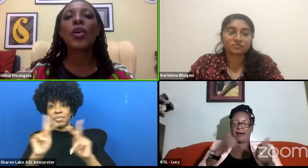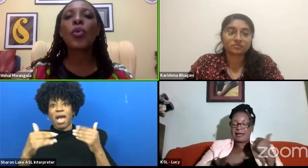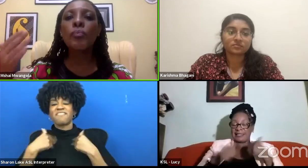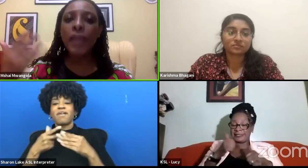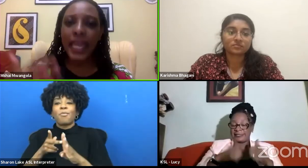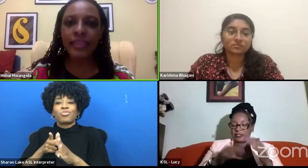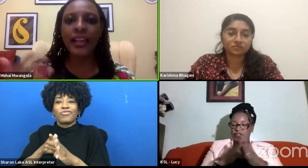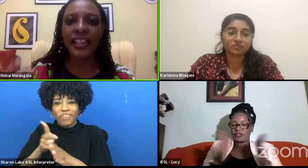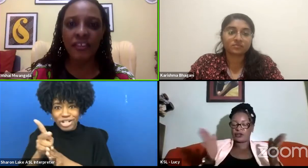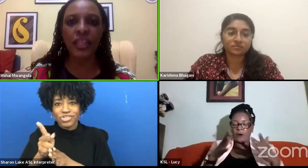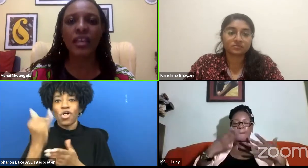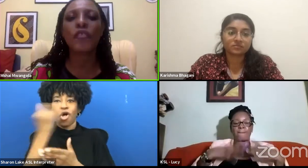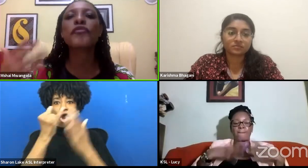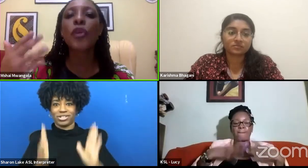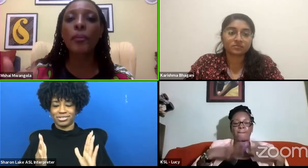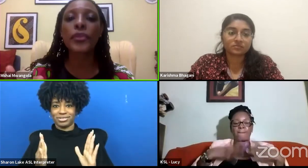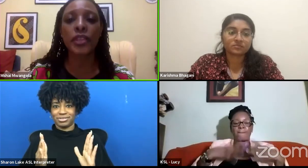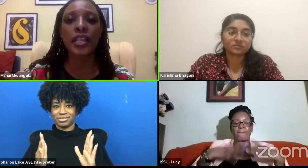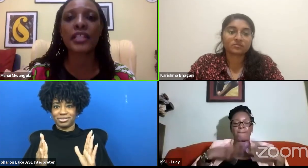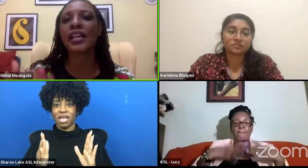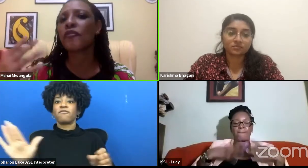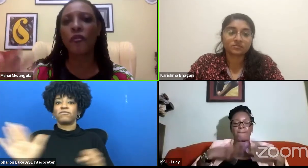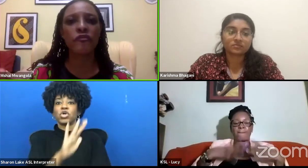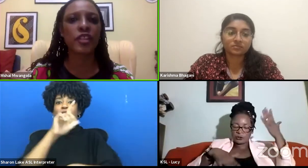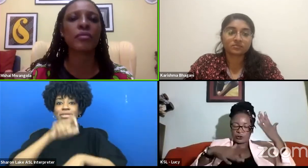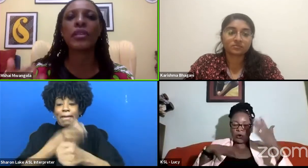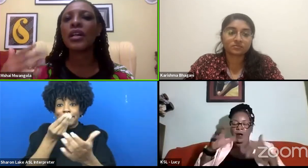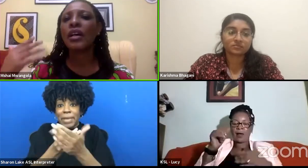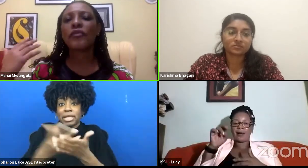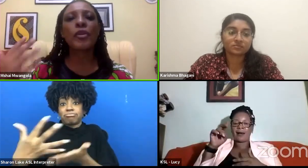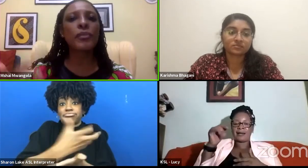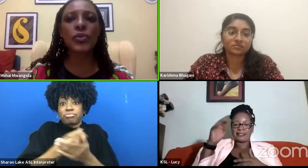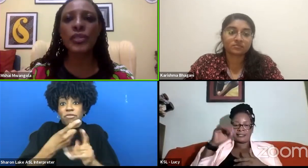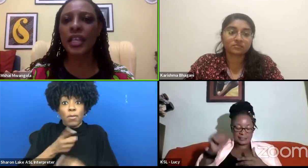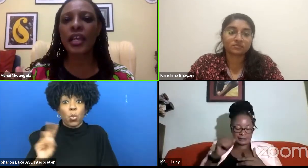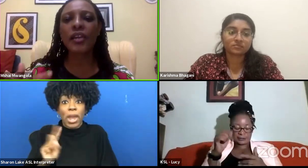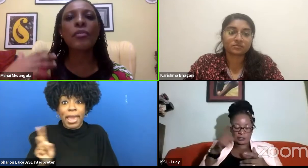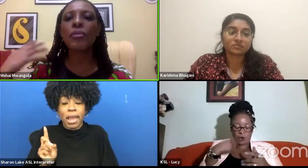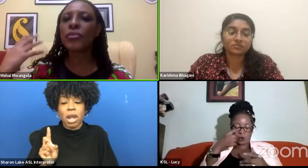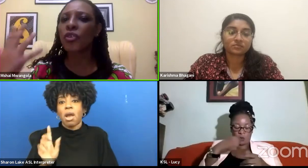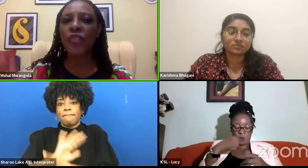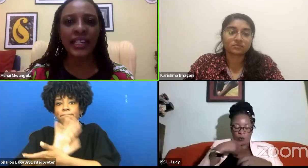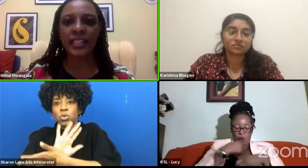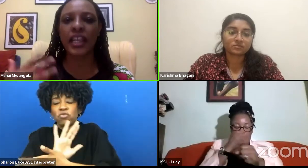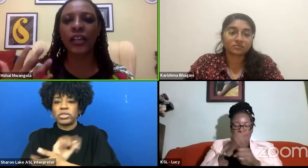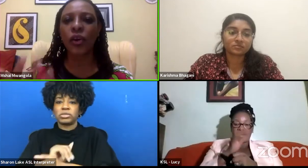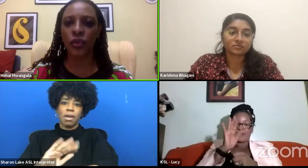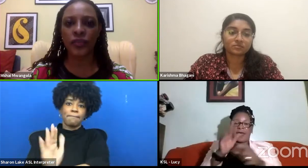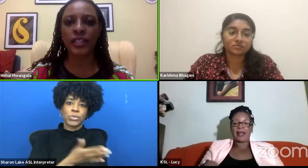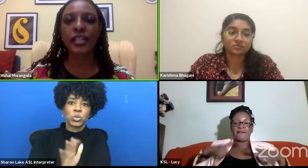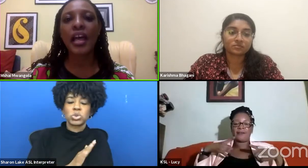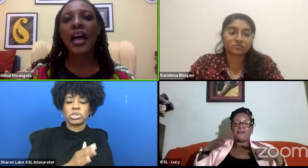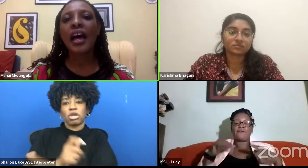who make their living from theater, from film, from music, from writing and all of this.